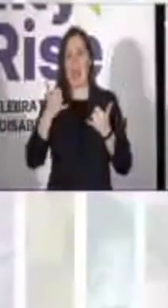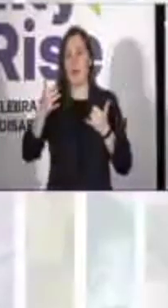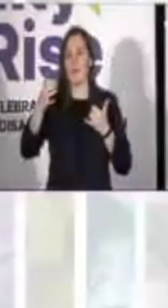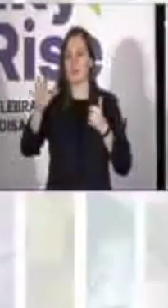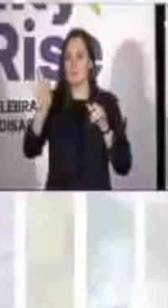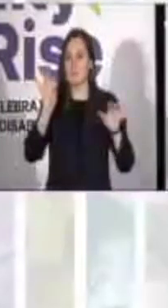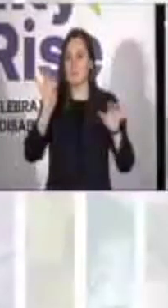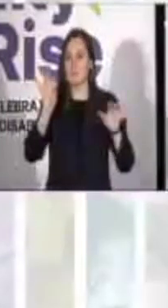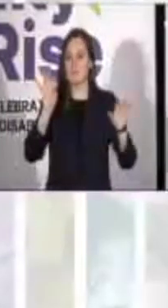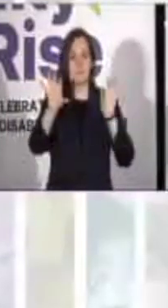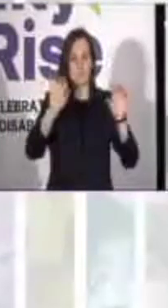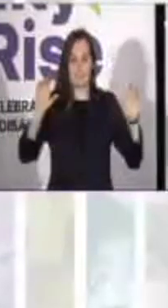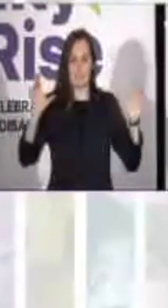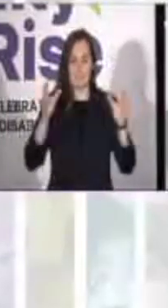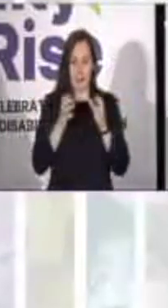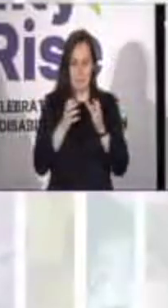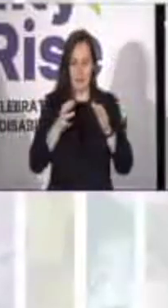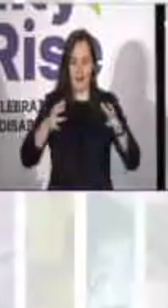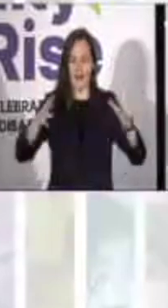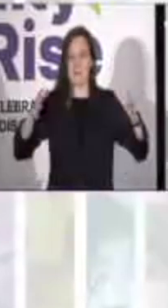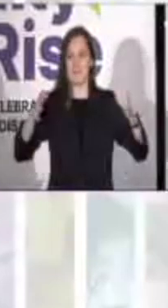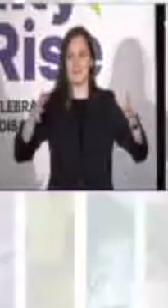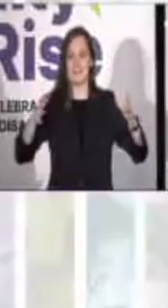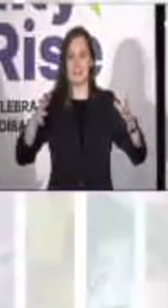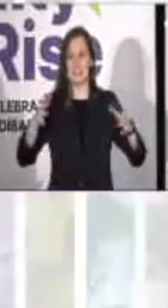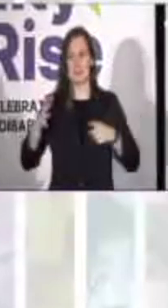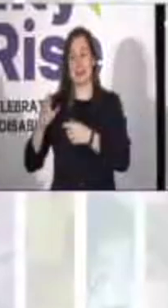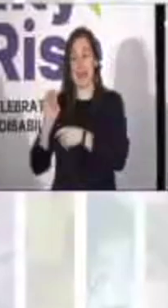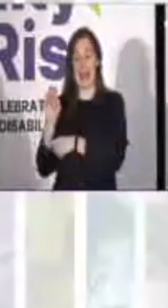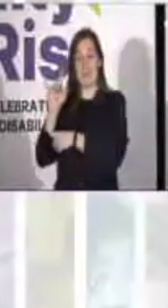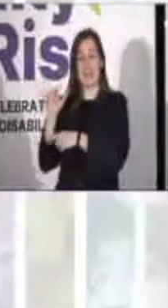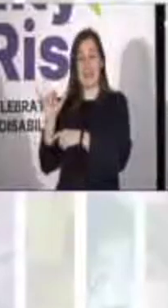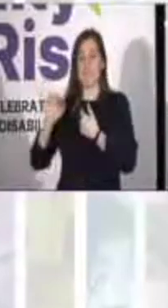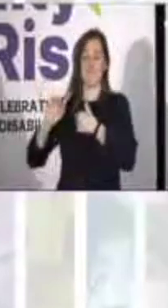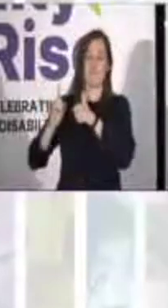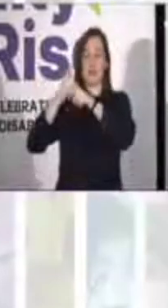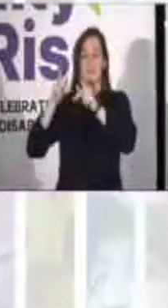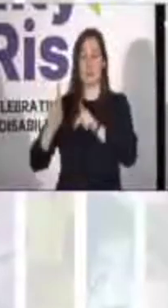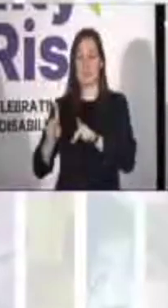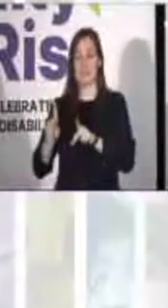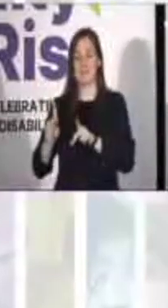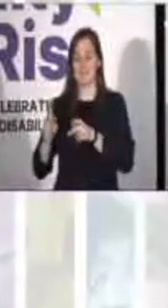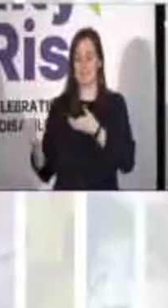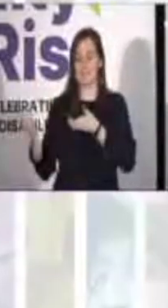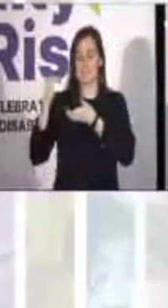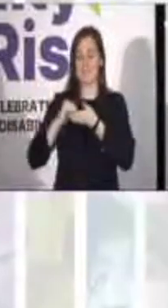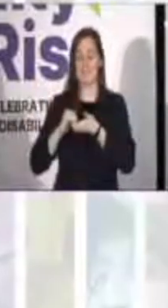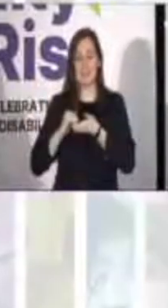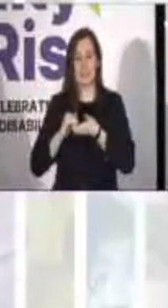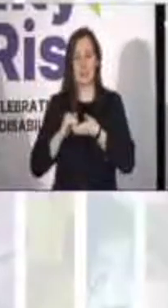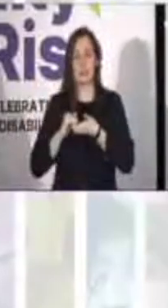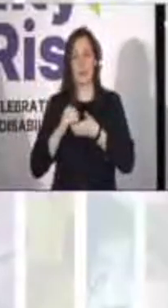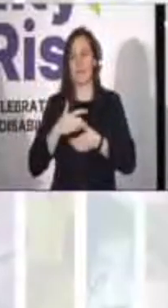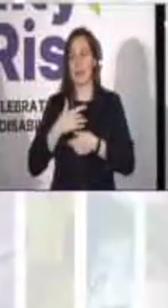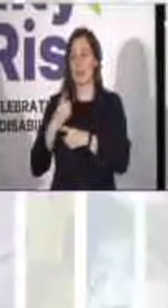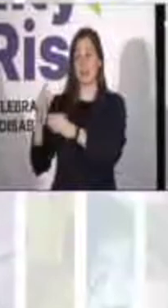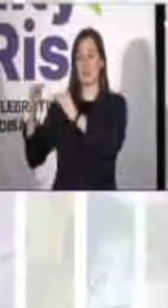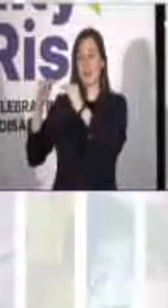BUT EMILY WAS THE FIRST AND FOR THAT, I BELIEVE SHE IS THE ONE WHO TRULY TAUGHT ME HOW TO BUILD A TEAM WITHIN A COMPANY.